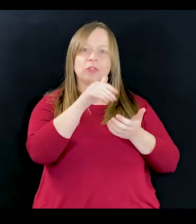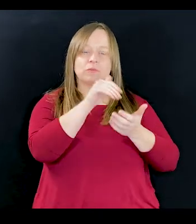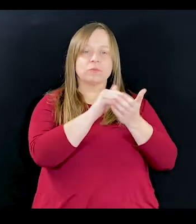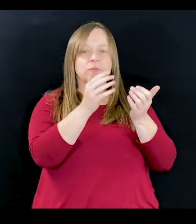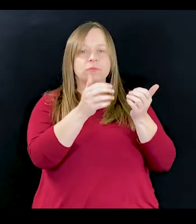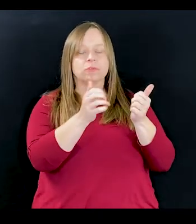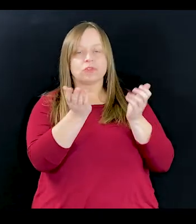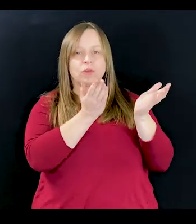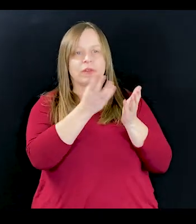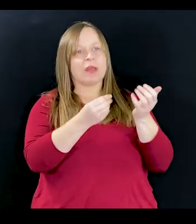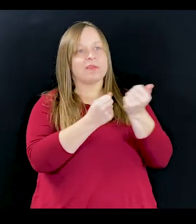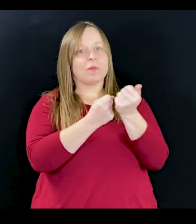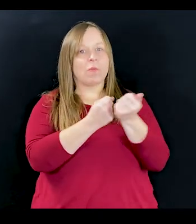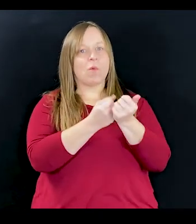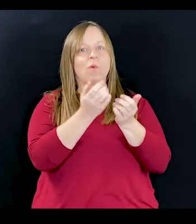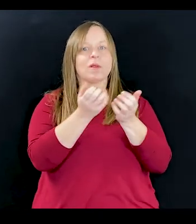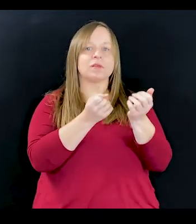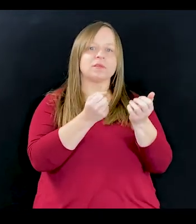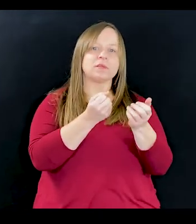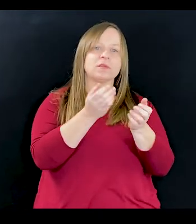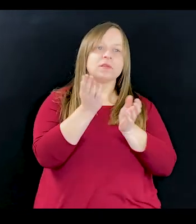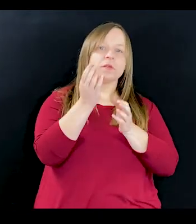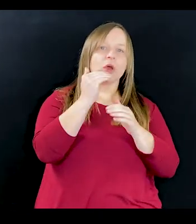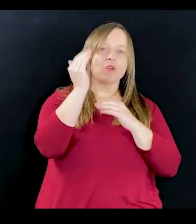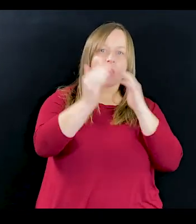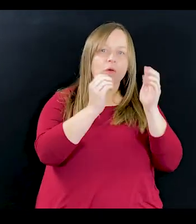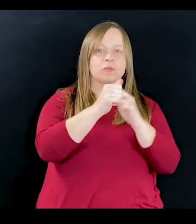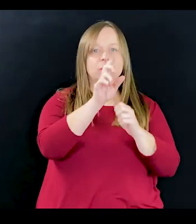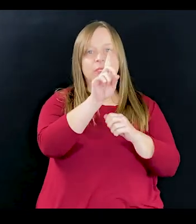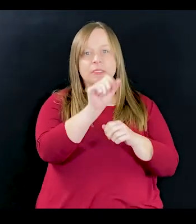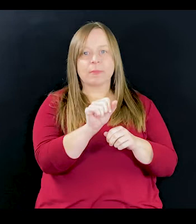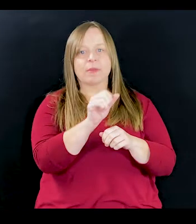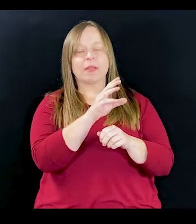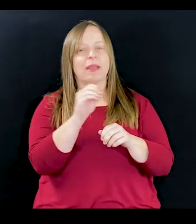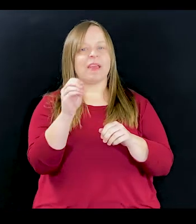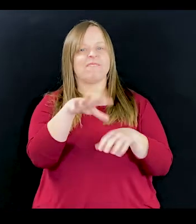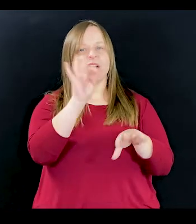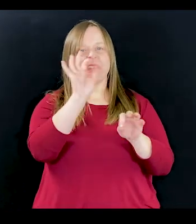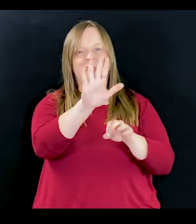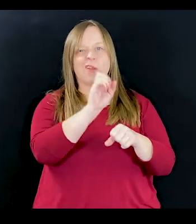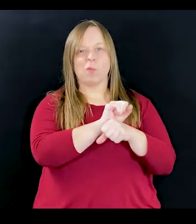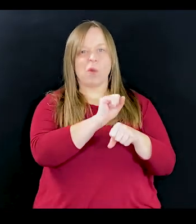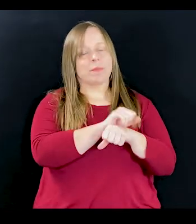services, and supports that assist adults with disabilities and finding employment.